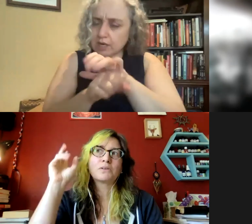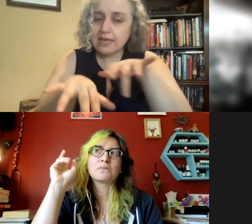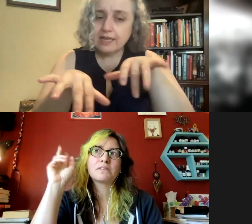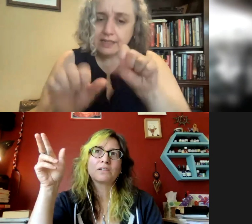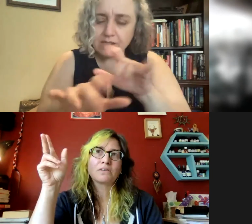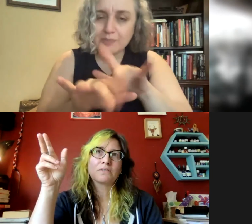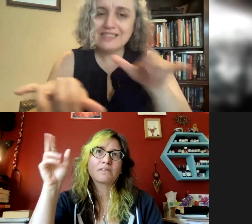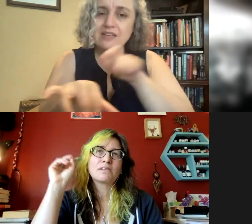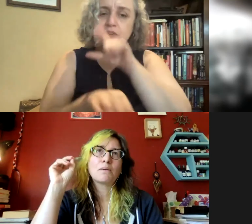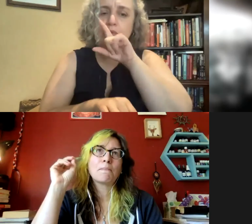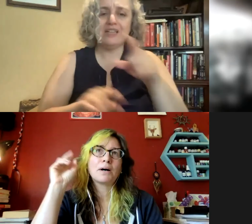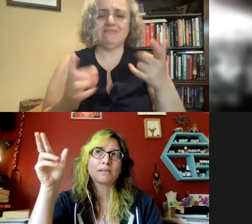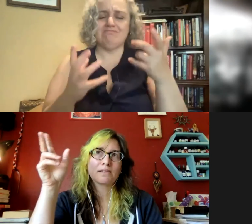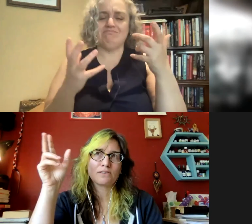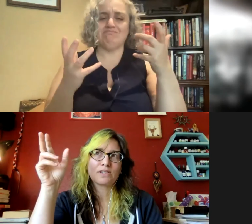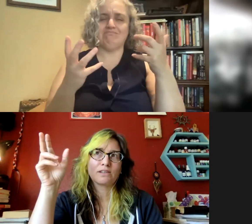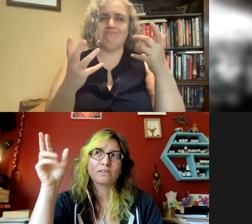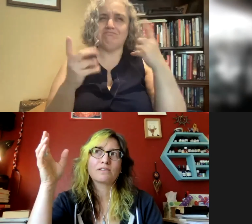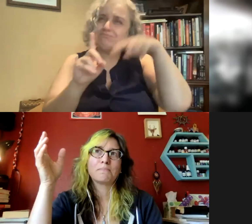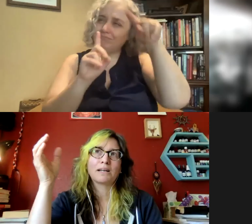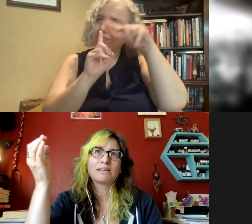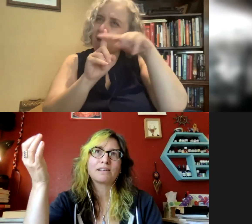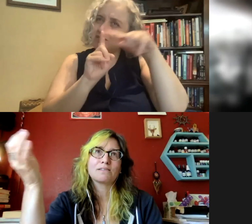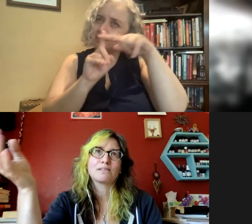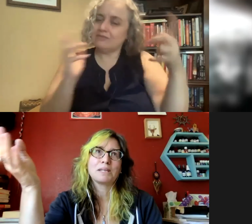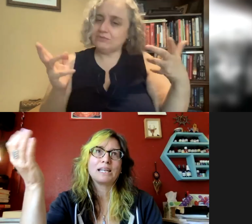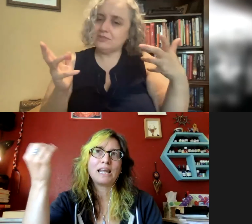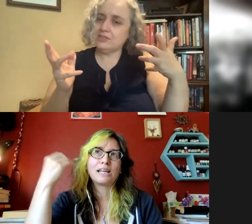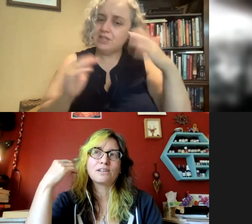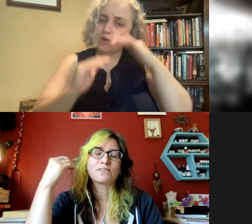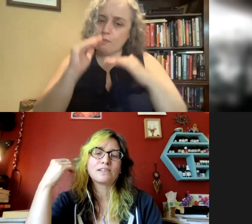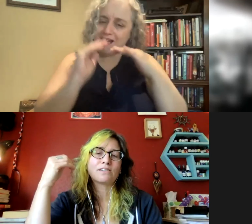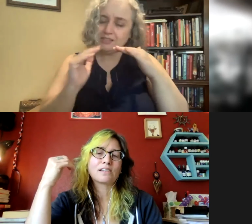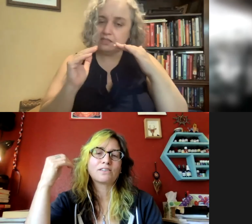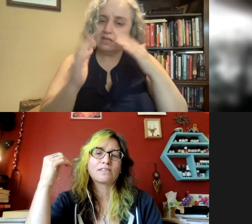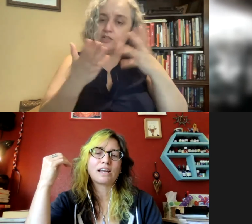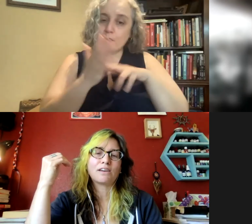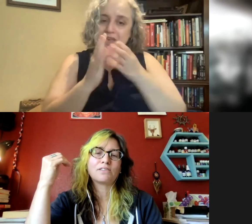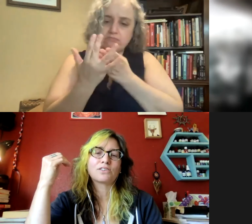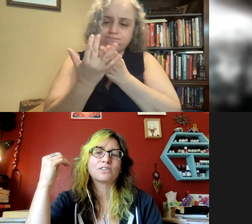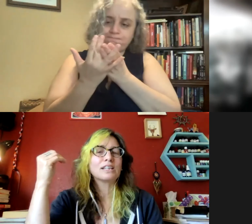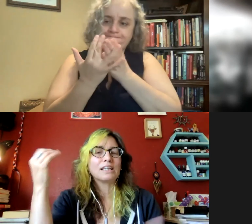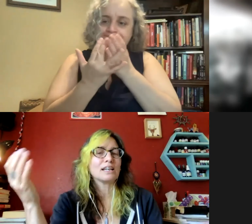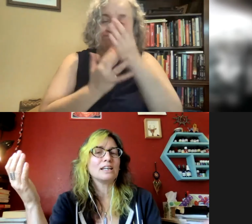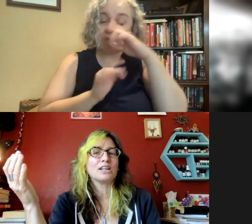those positive signals to balance out some of the negative signals that I have internally,